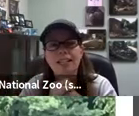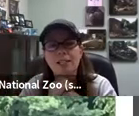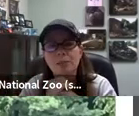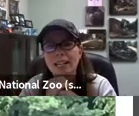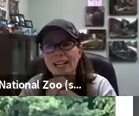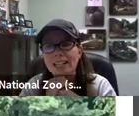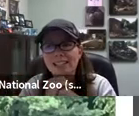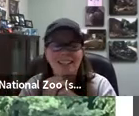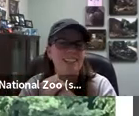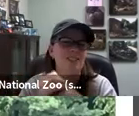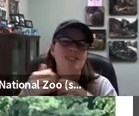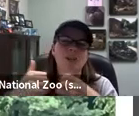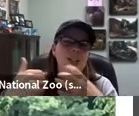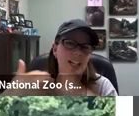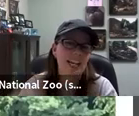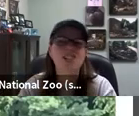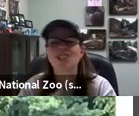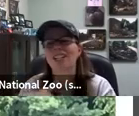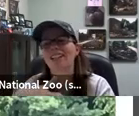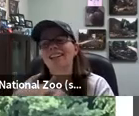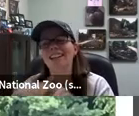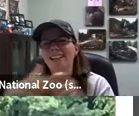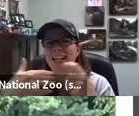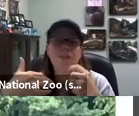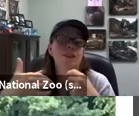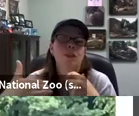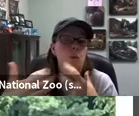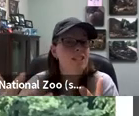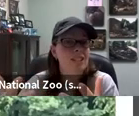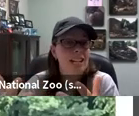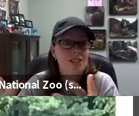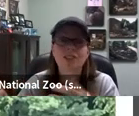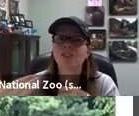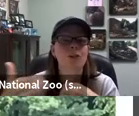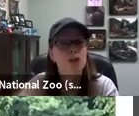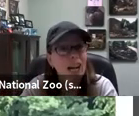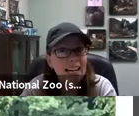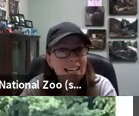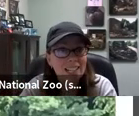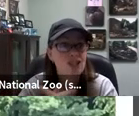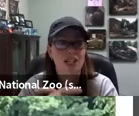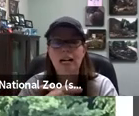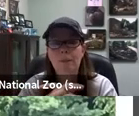these plants... there's no irrigation. Even if there was